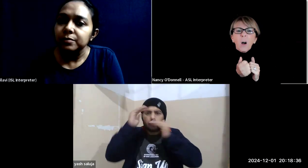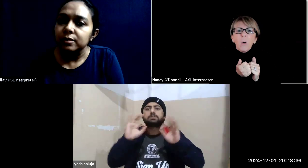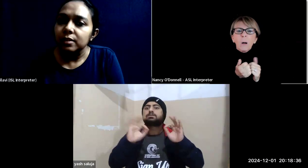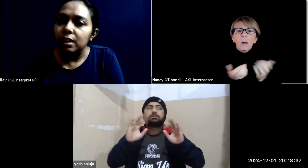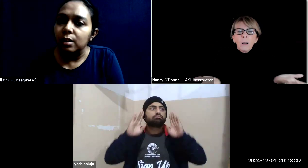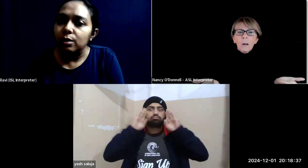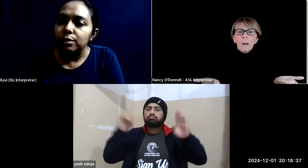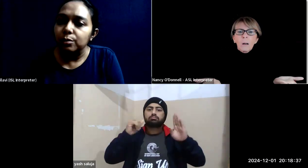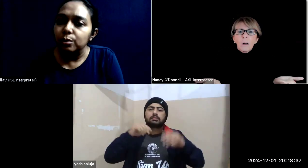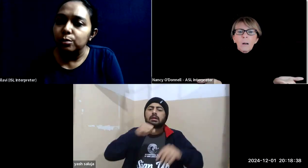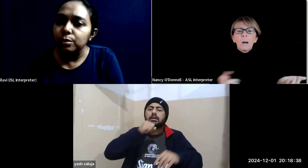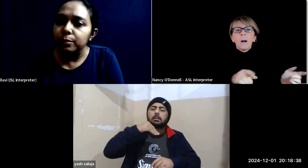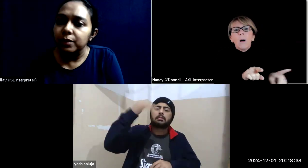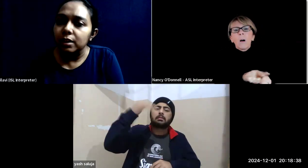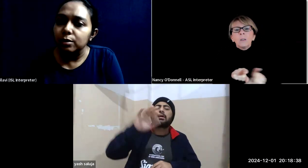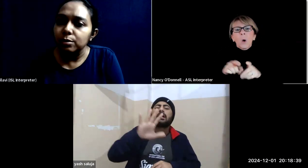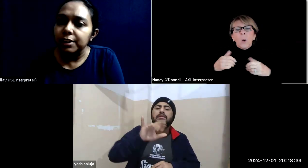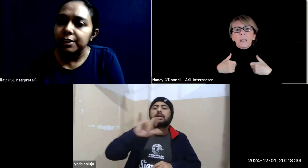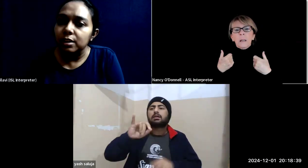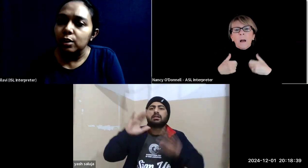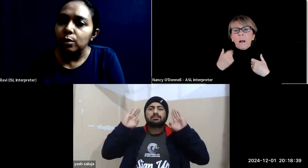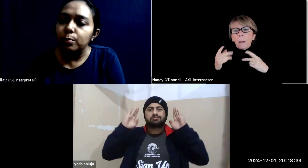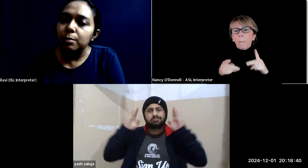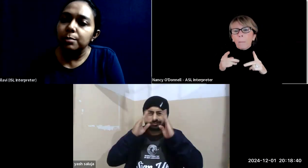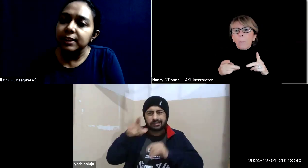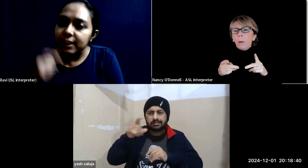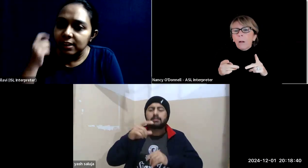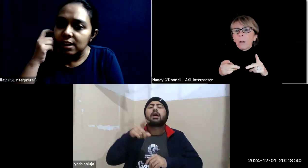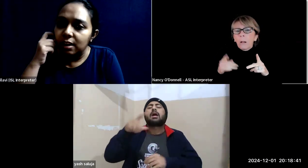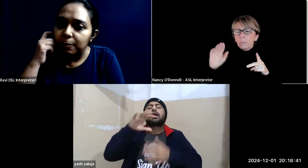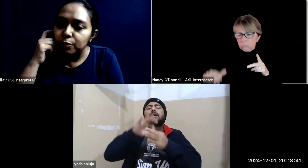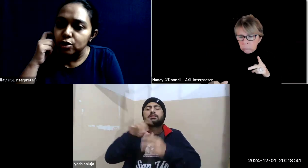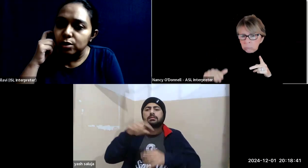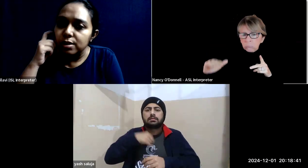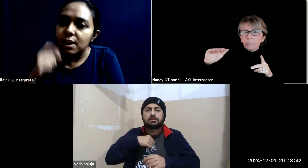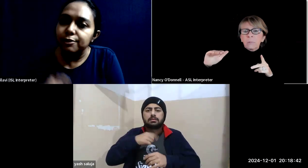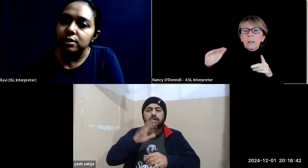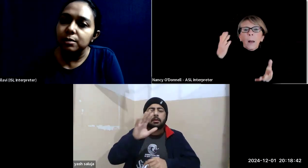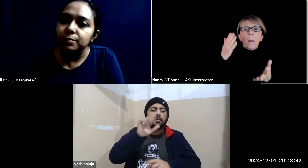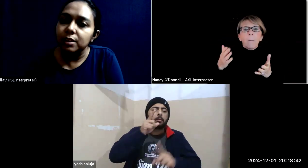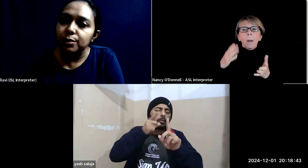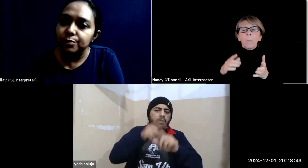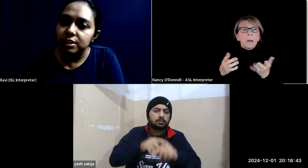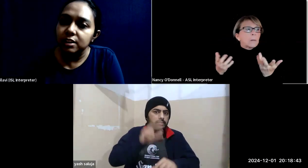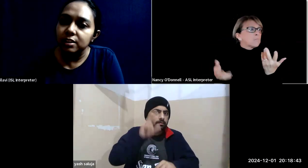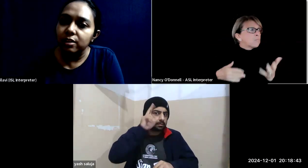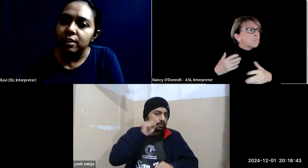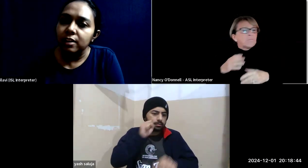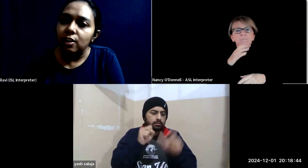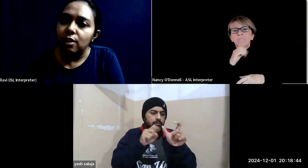who you know like who probably get vision loss after 50